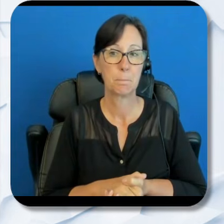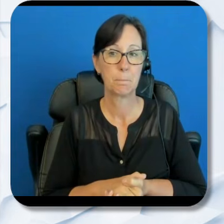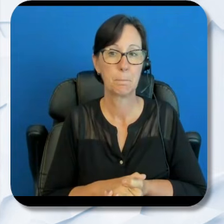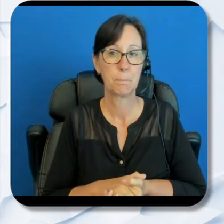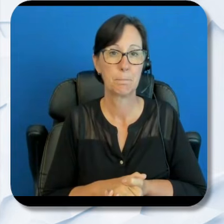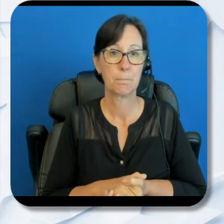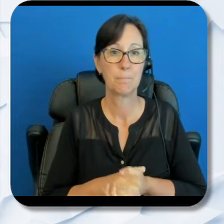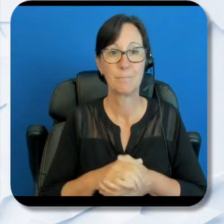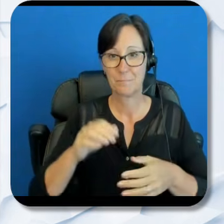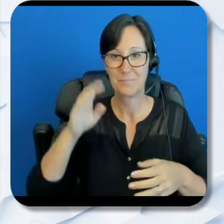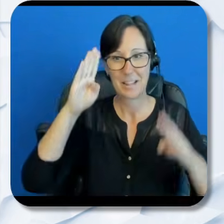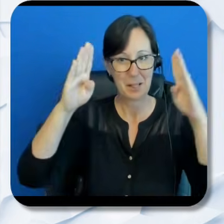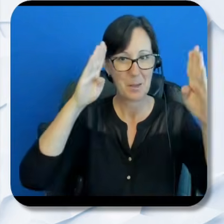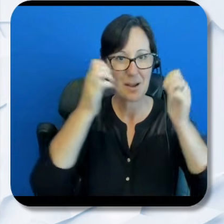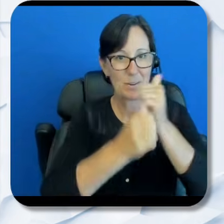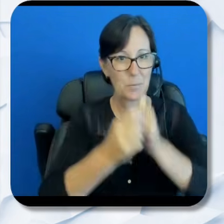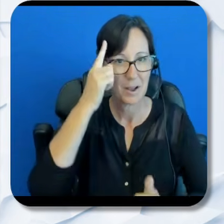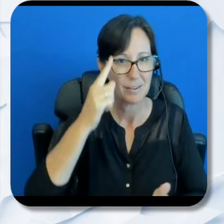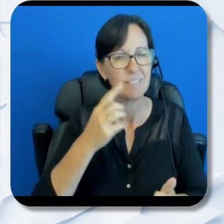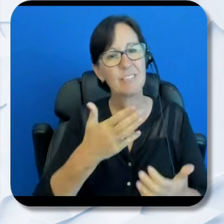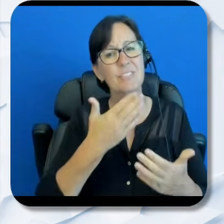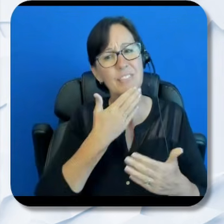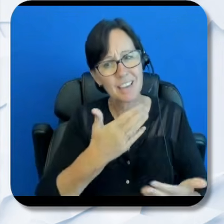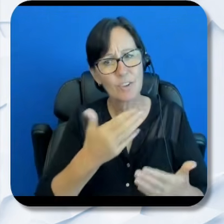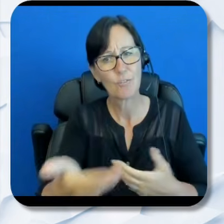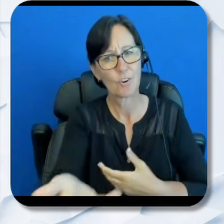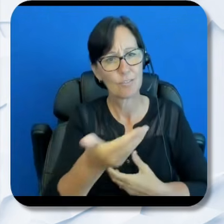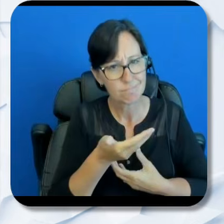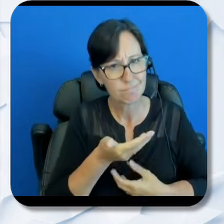[Corey Jackson] Hello, everyone, and thank you for inviting me to join you today.